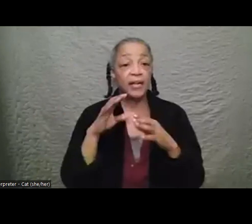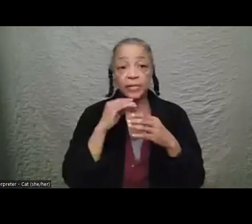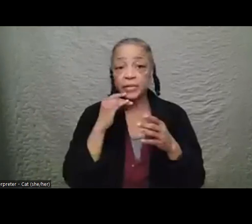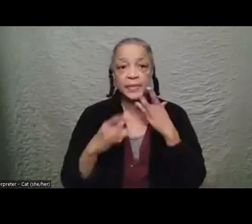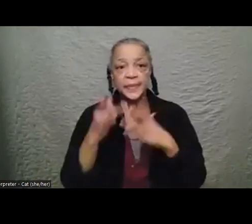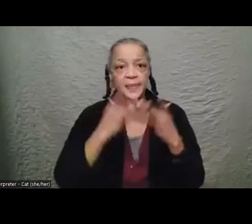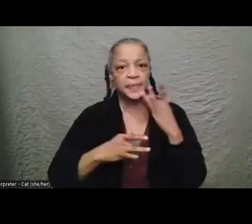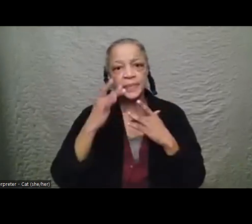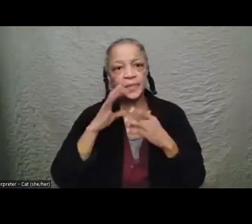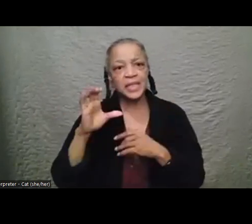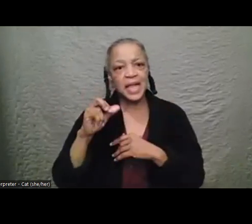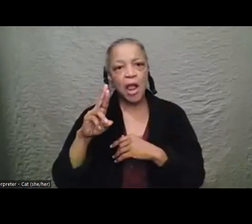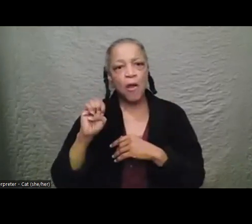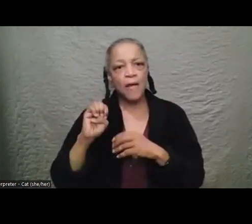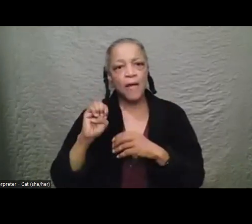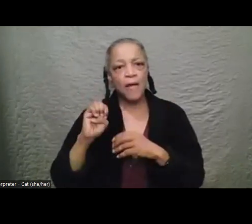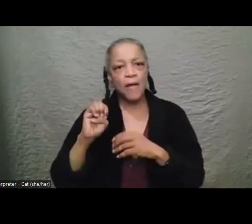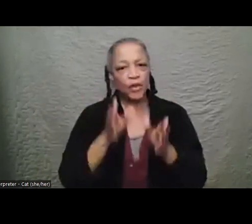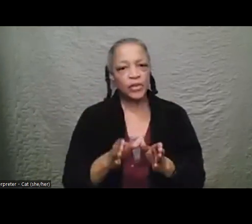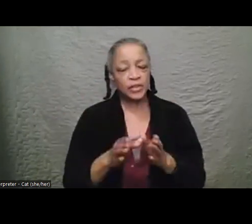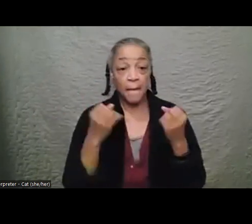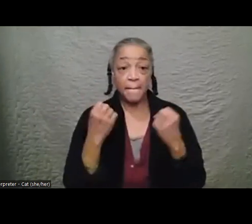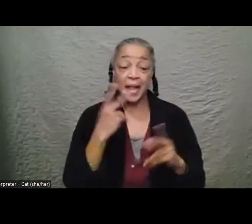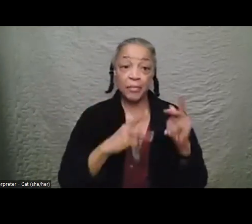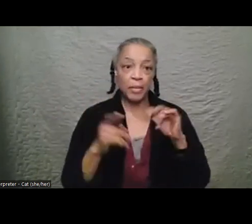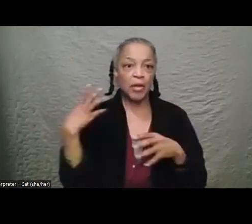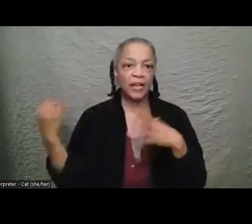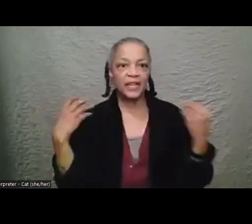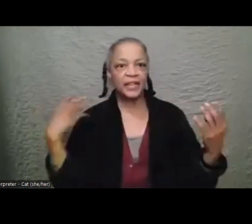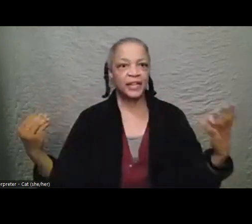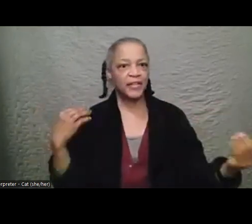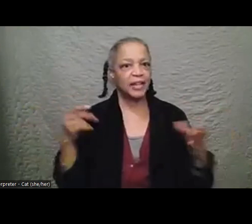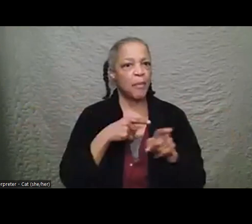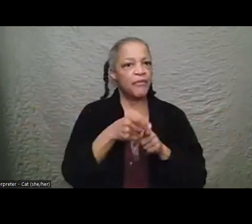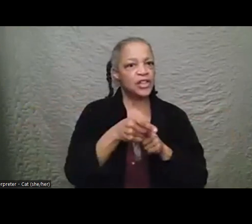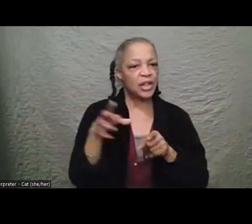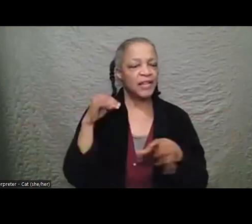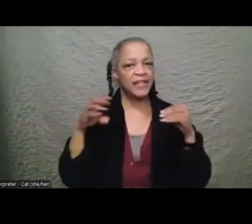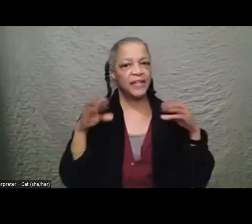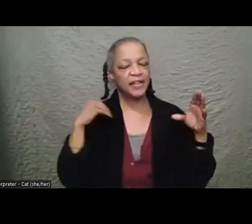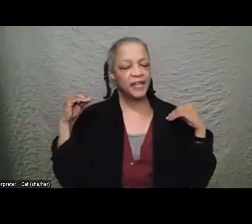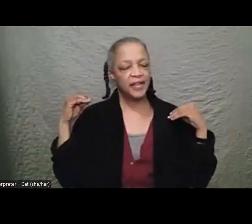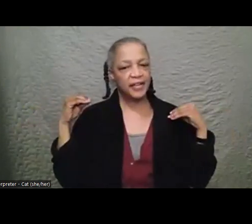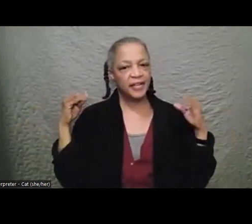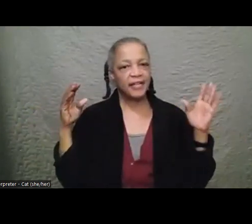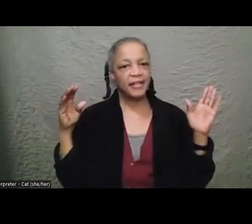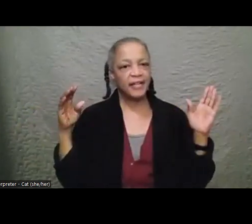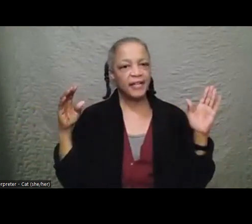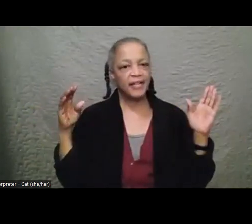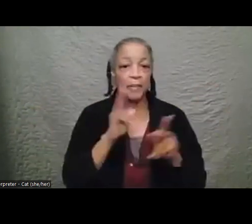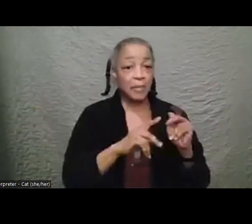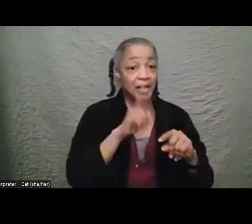We have a lot of folks were eating care and not able to access it because we don't have